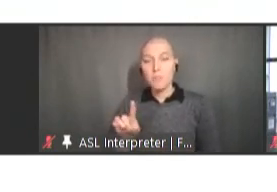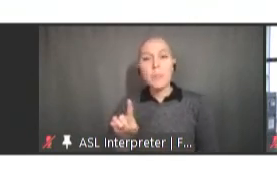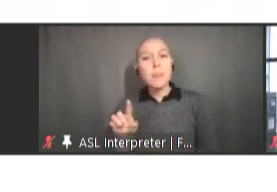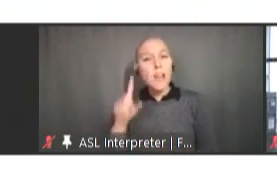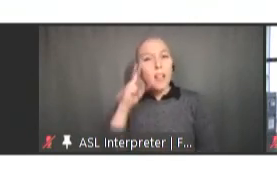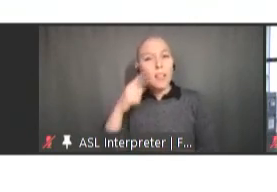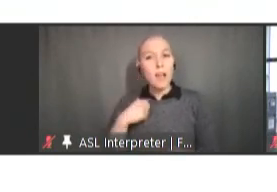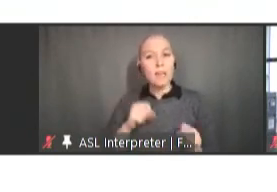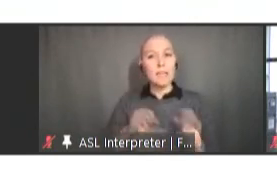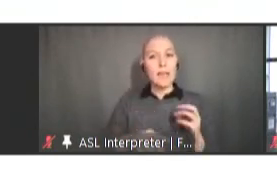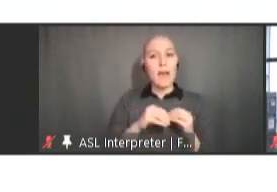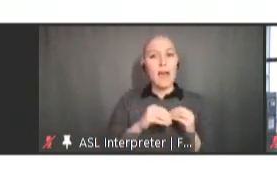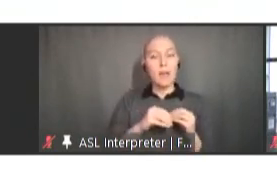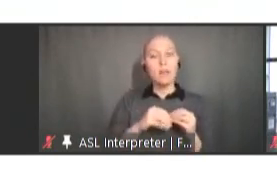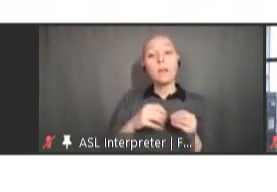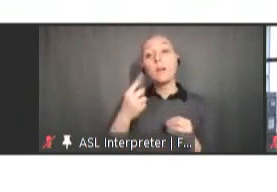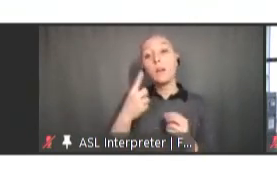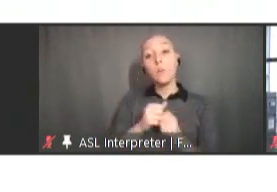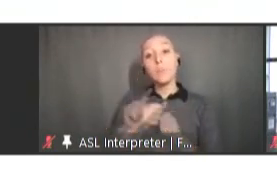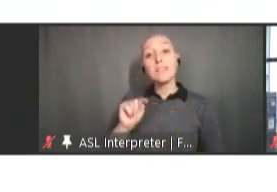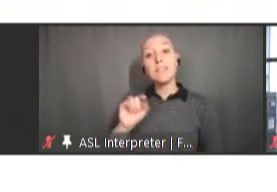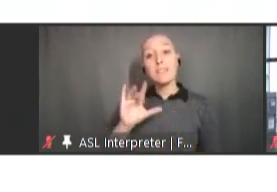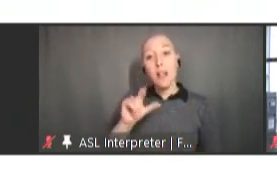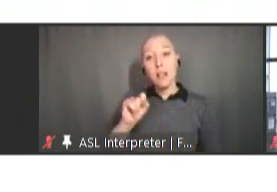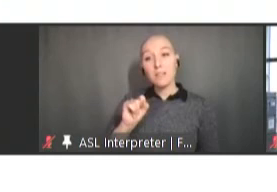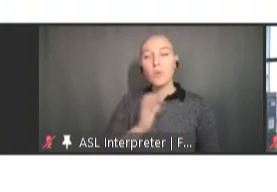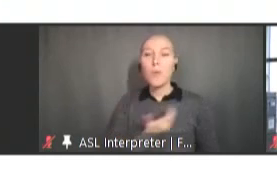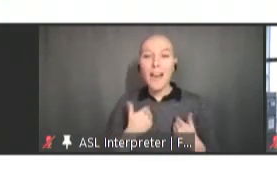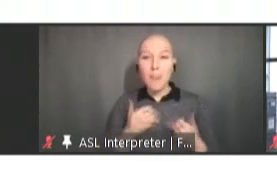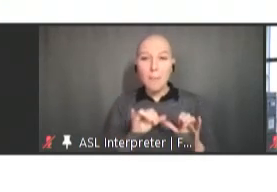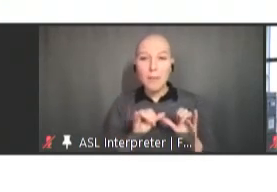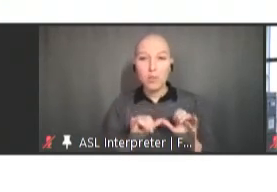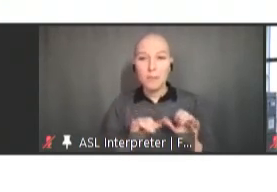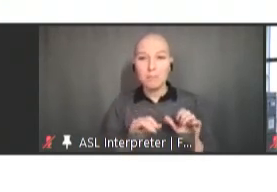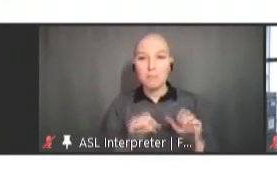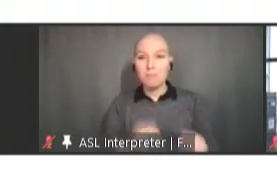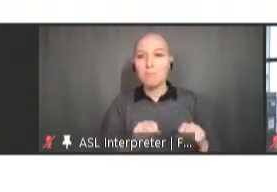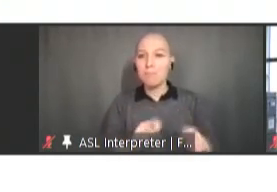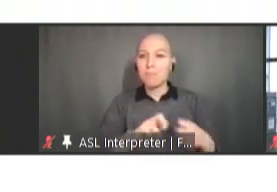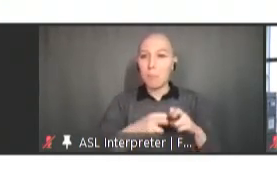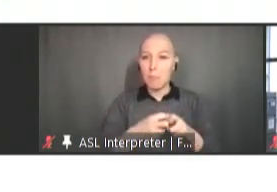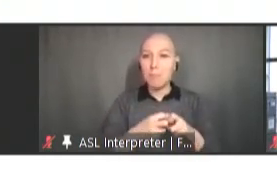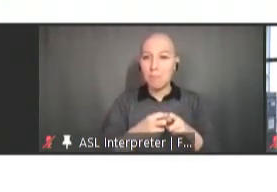we have a bit of a measurement problem. As Dr. Corbett was saying, they're difficult to measure.